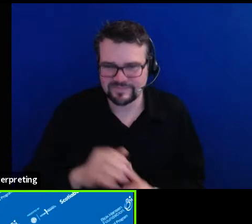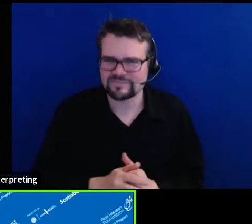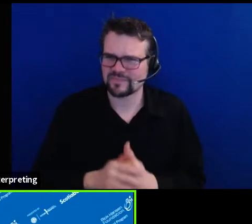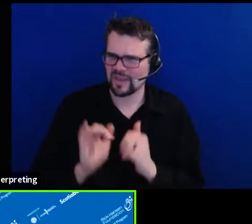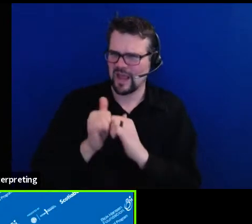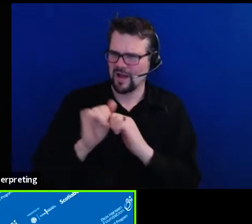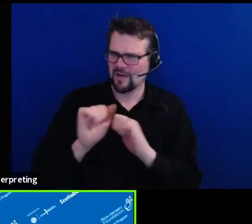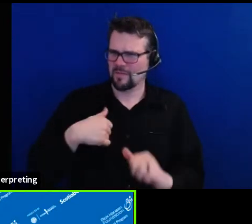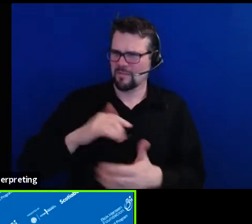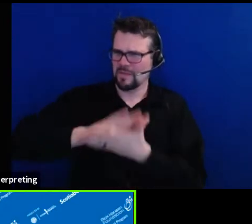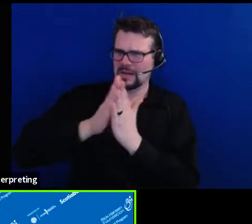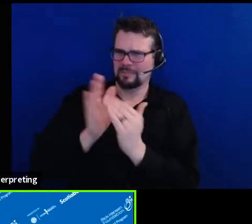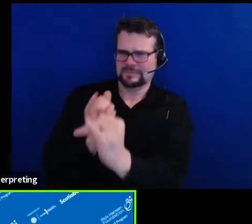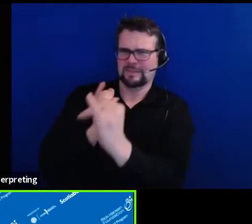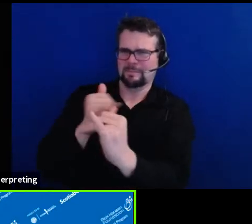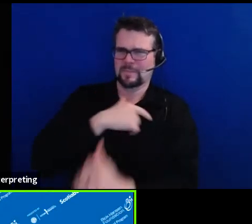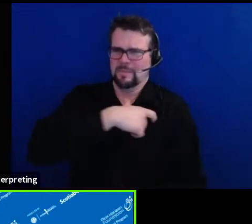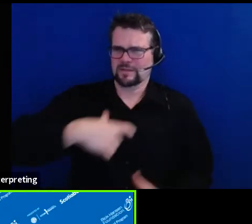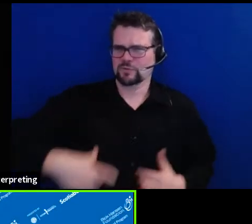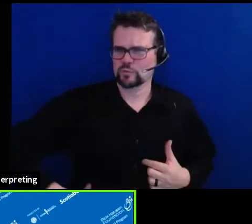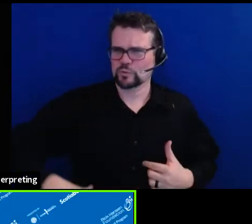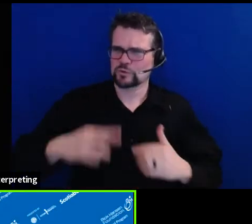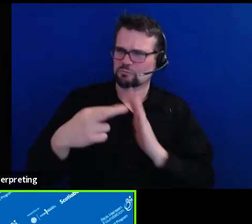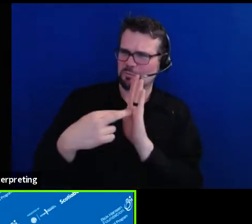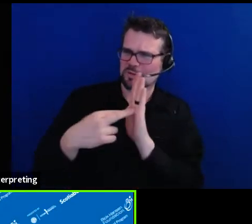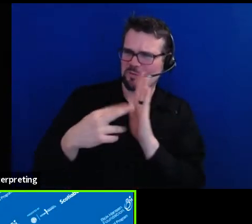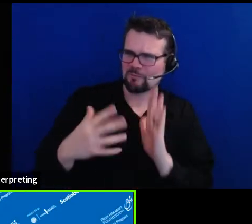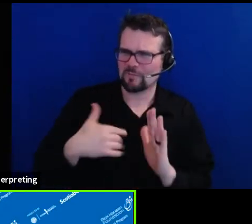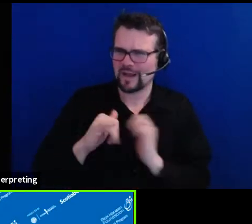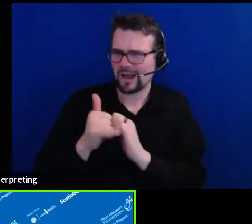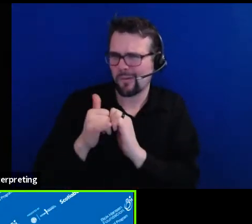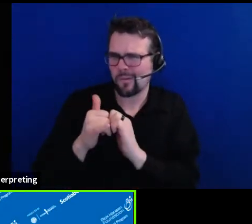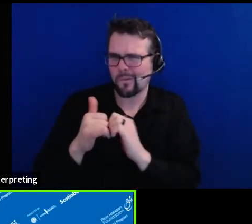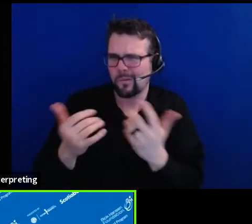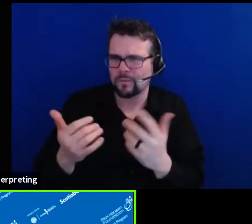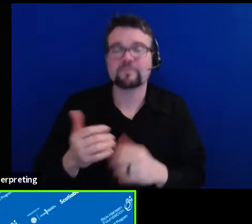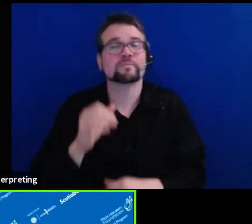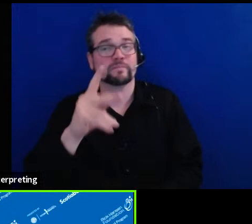AND IF YOU ARE INTERESTED IN DOING THAT, BLAINE, THERE'S A